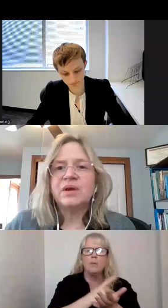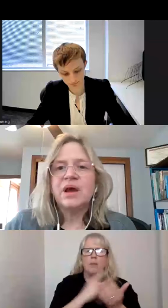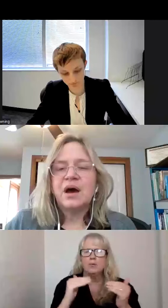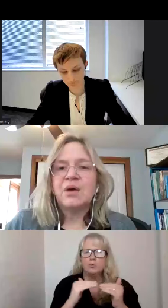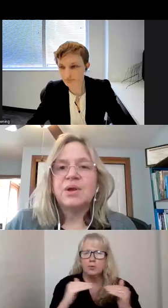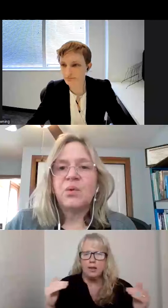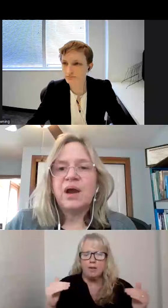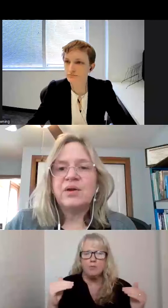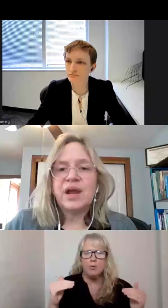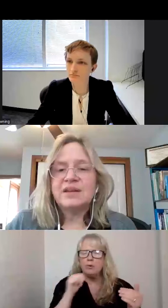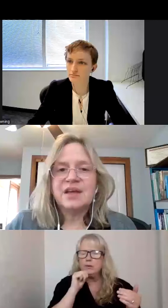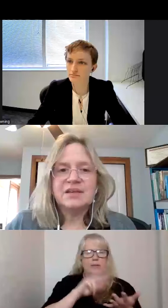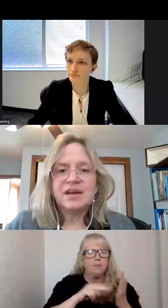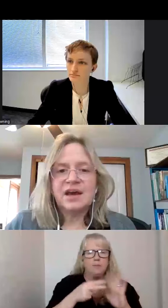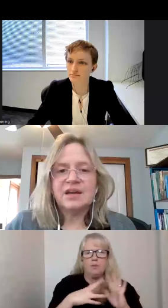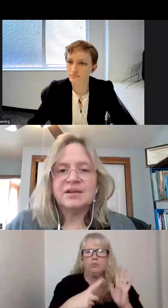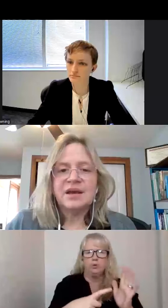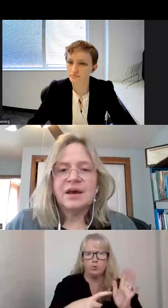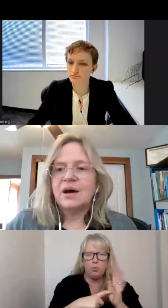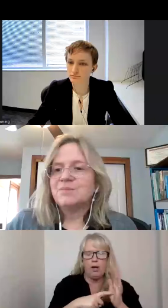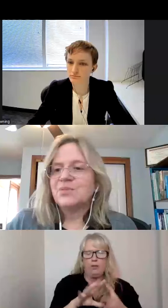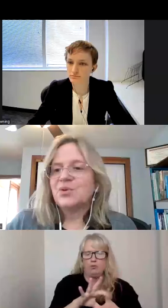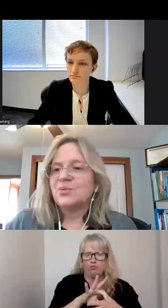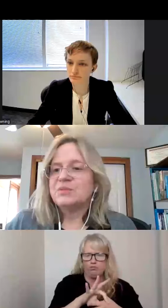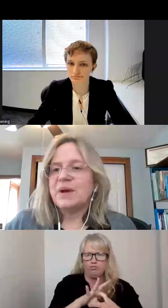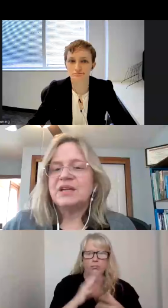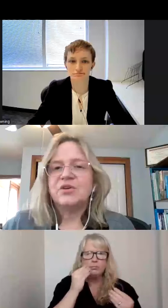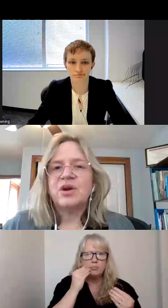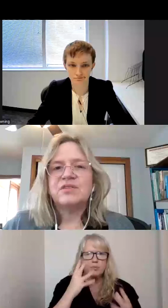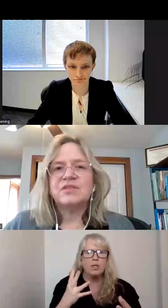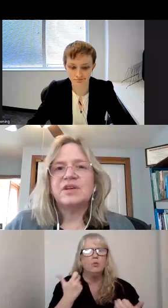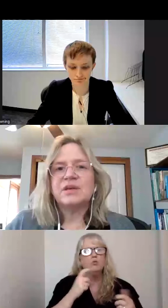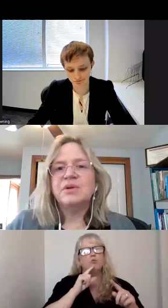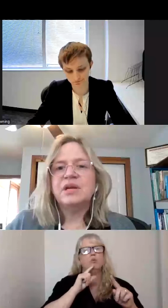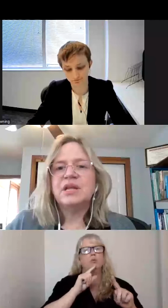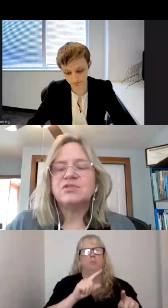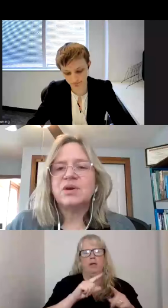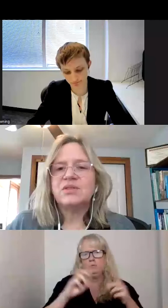REQUIRE CONTENT TO RESPONDING TO CRISIS IN THE COMMUNITY SO I